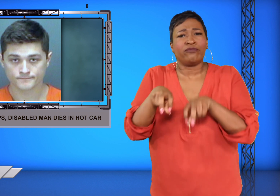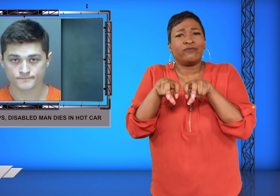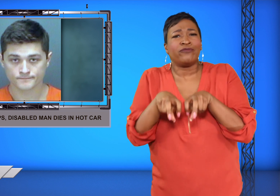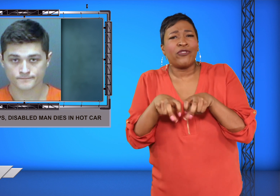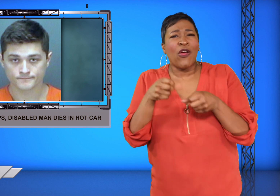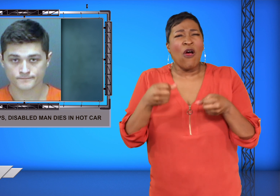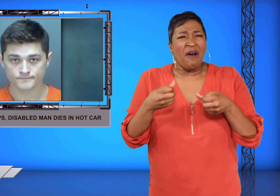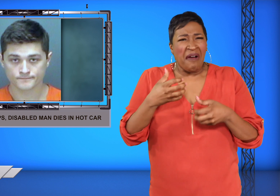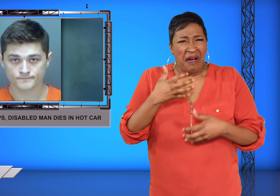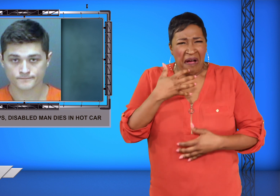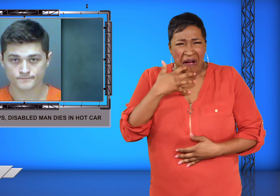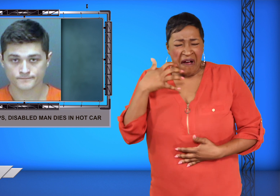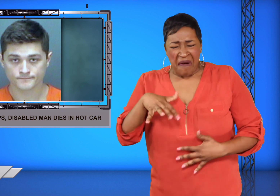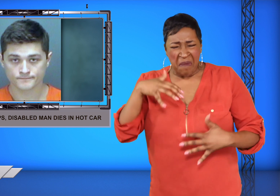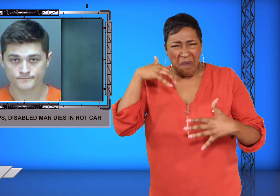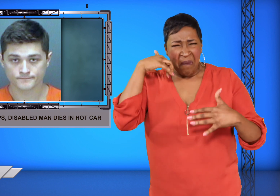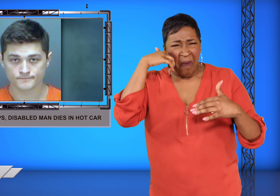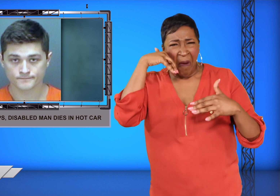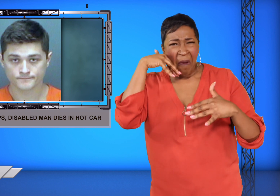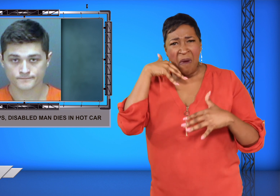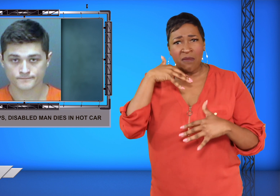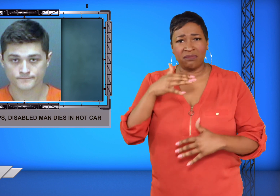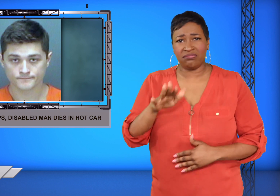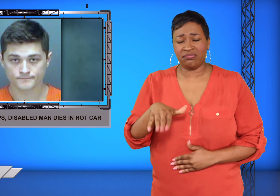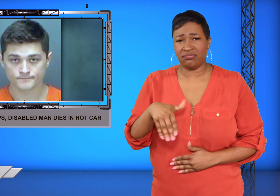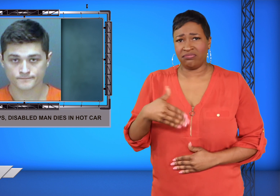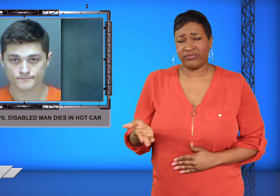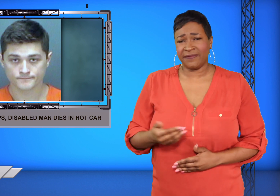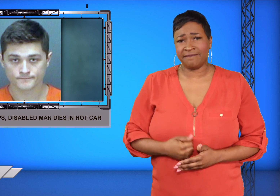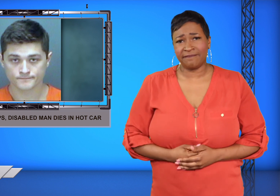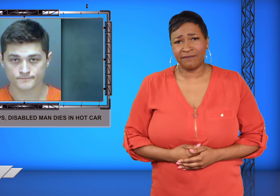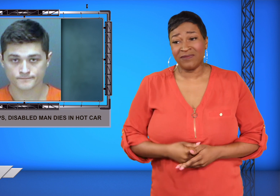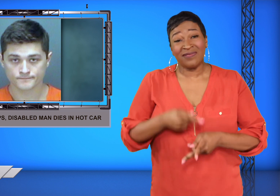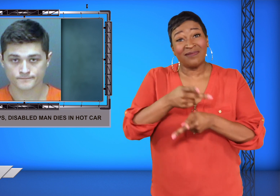took a nap.